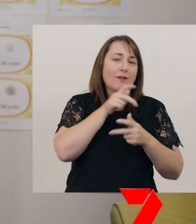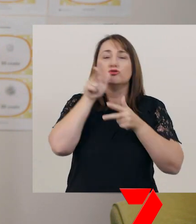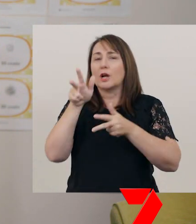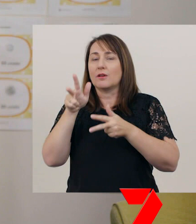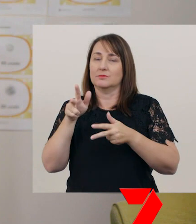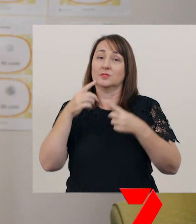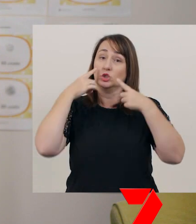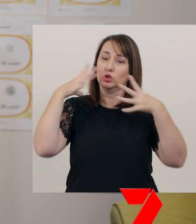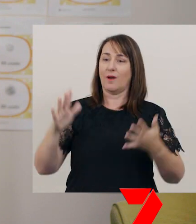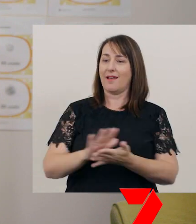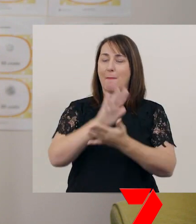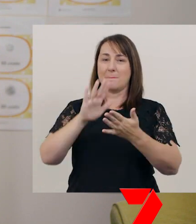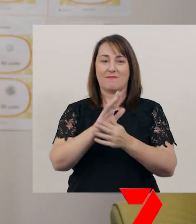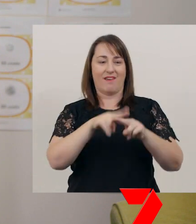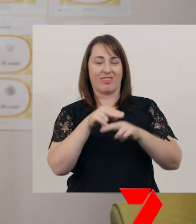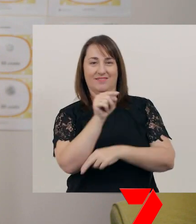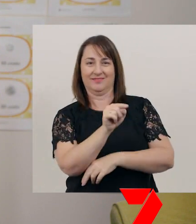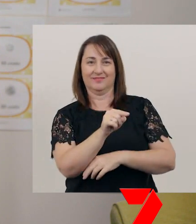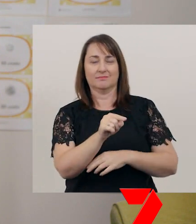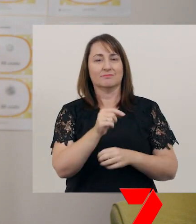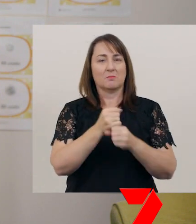This makes the reader feel like a good event has taken place,